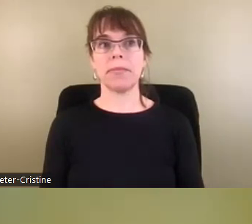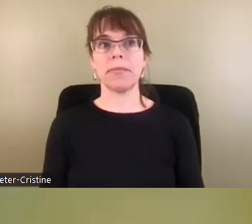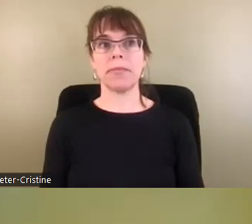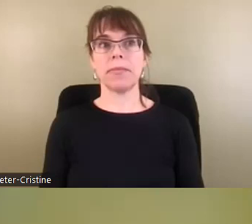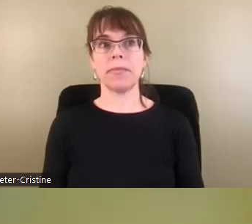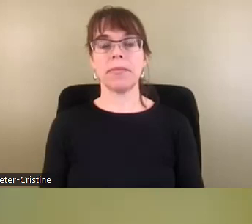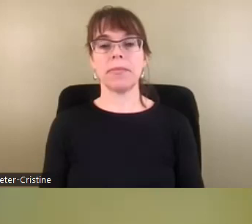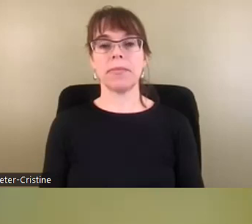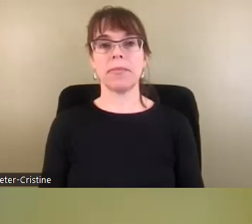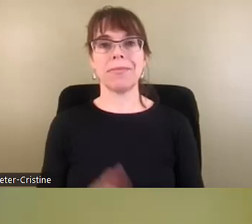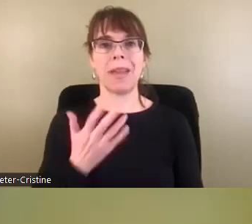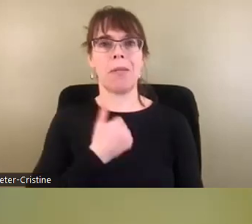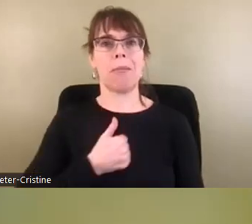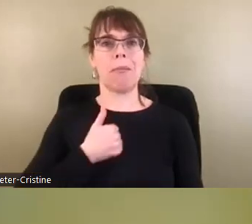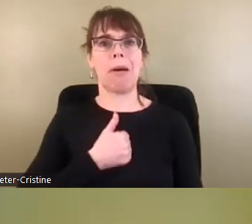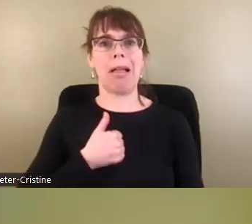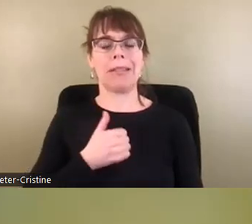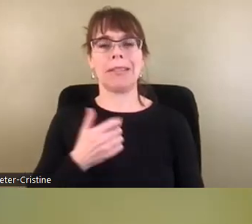My apologizing for my multitasking.